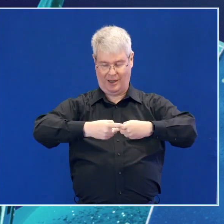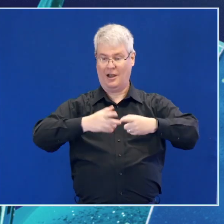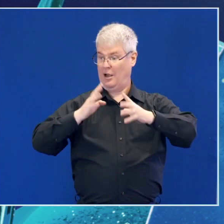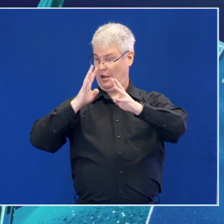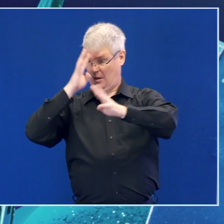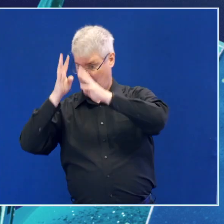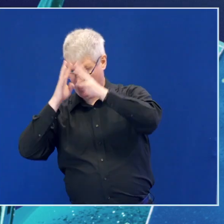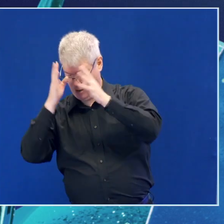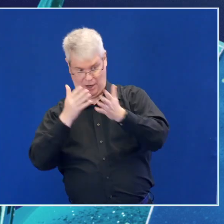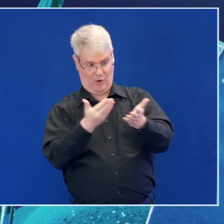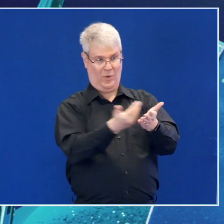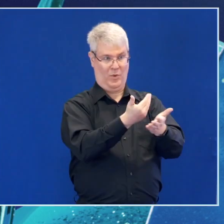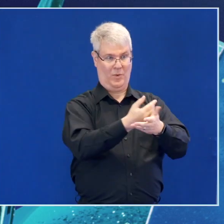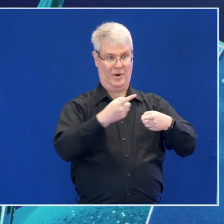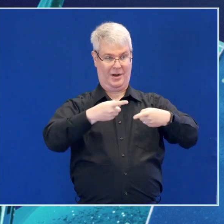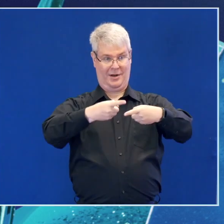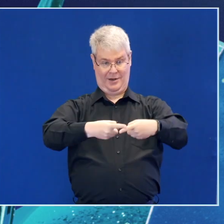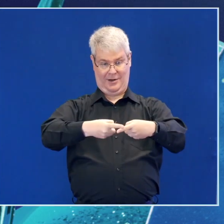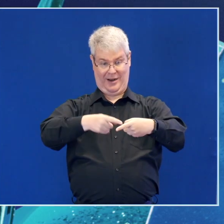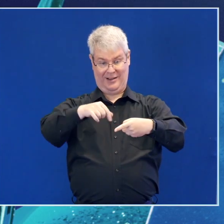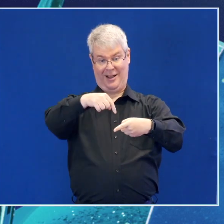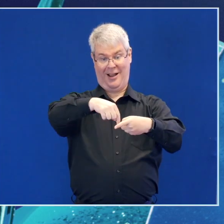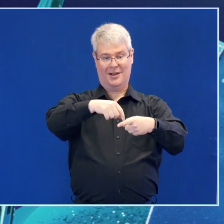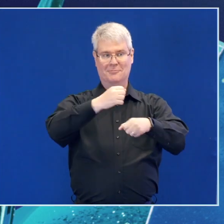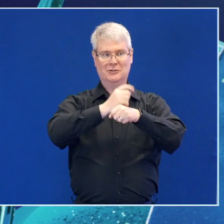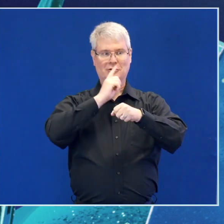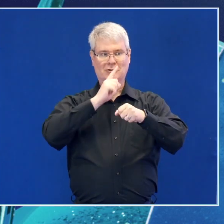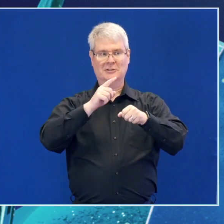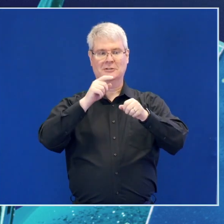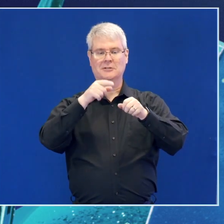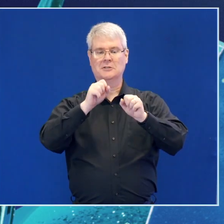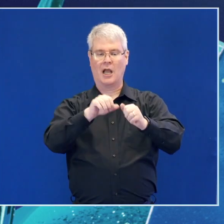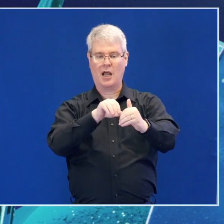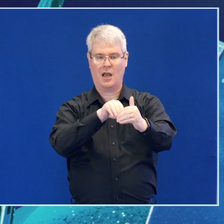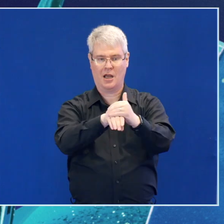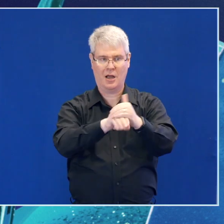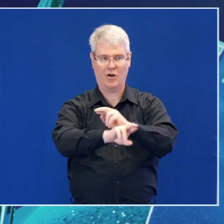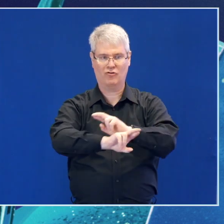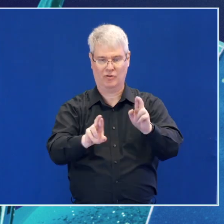that technology is shaping the future. And knowing that the work directly affects